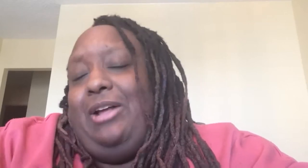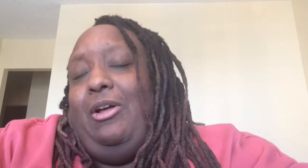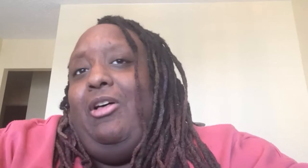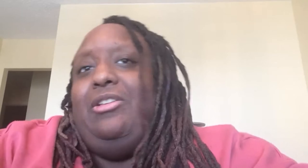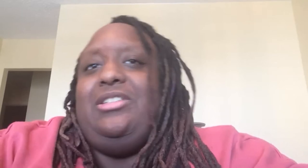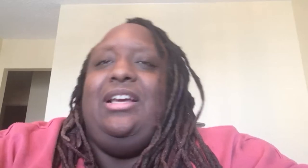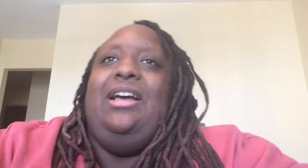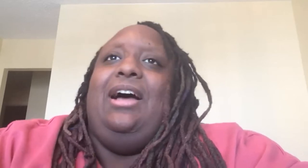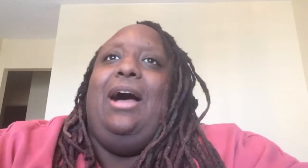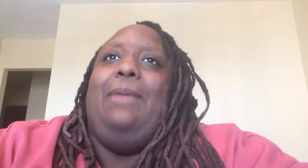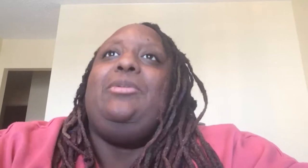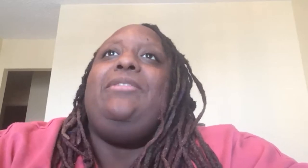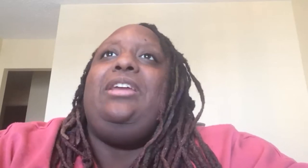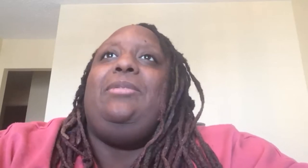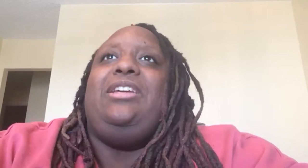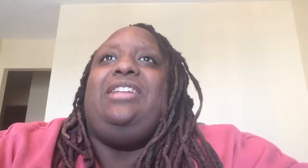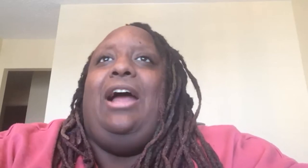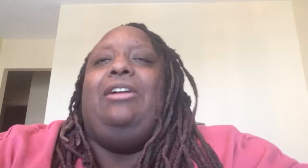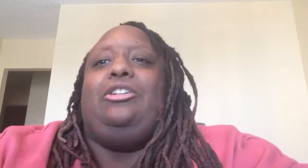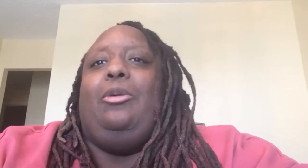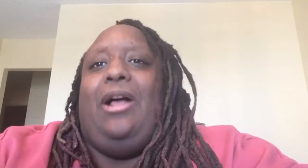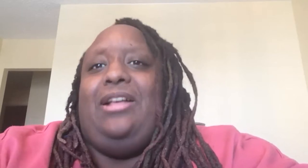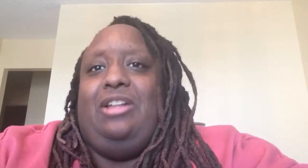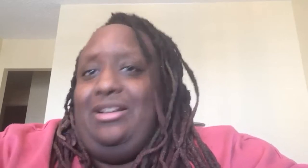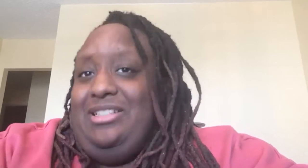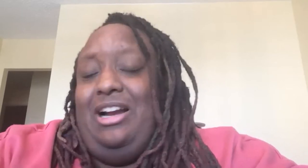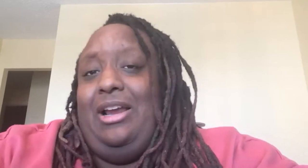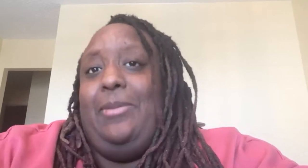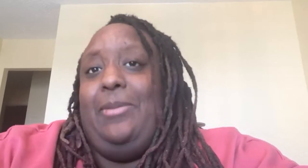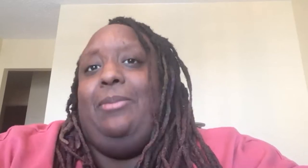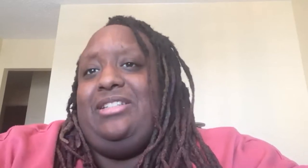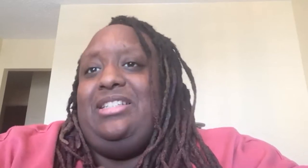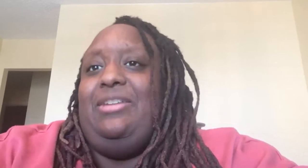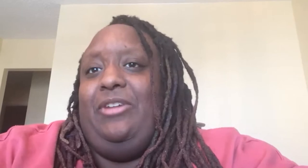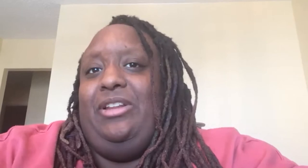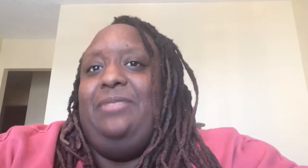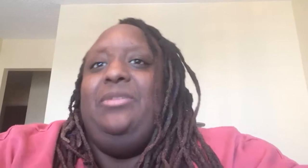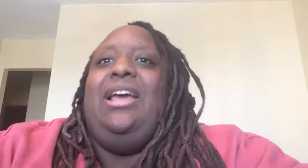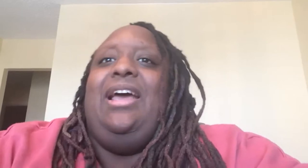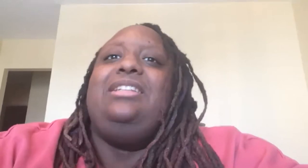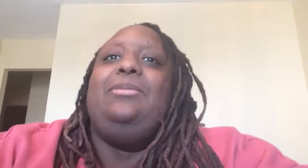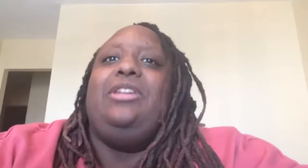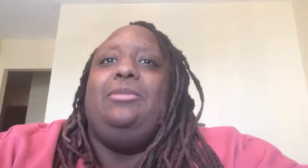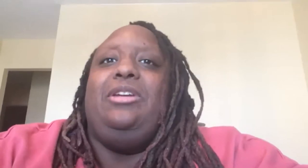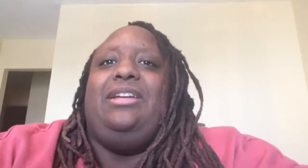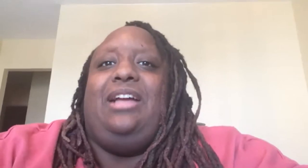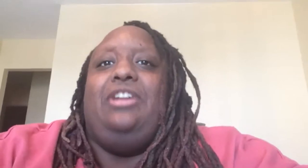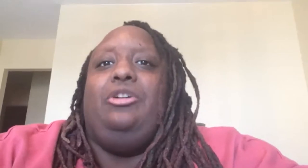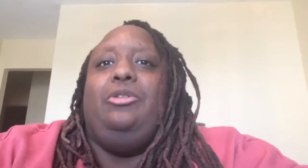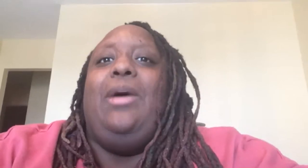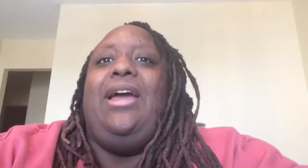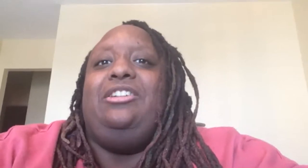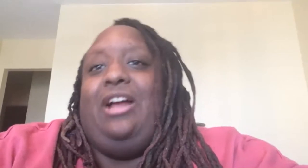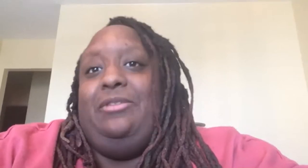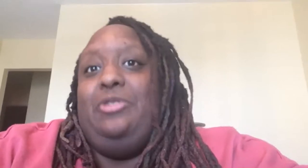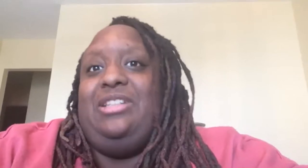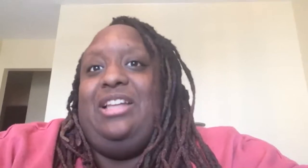And so, we have to think of the entire electoral process, the entire campaigning process differently. And the disability community has kind of shown the way. You’re kind of using that right now.